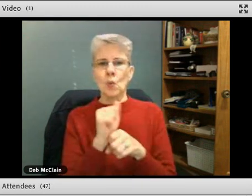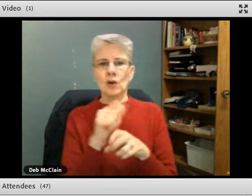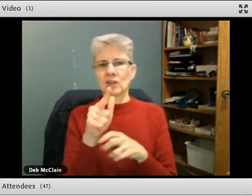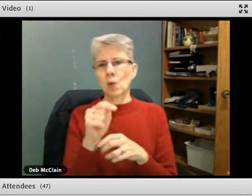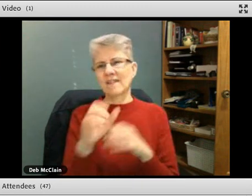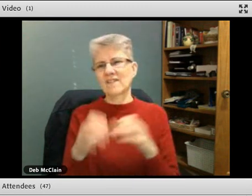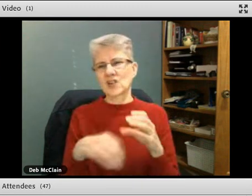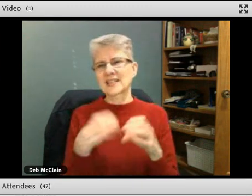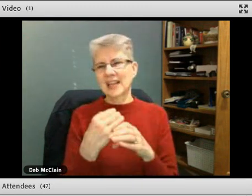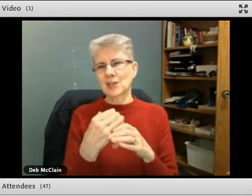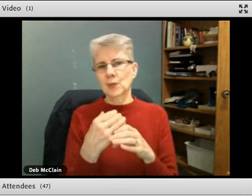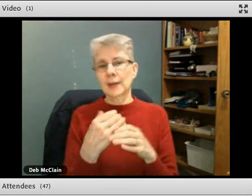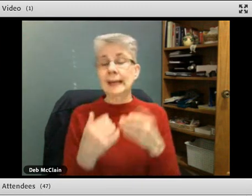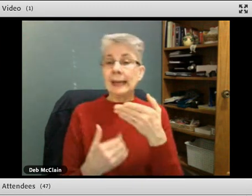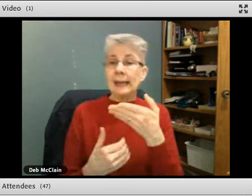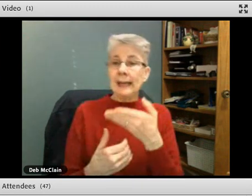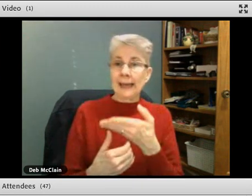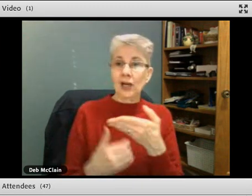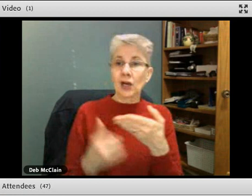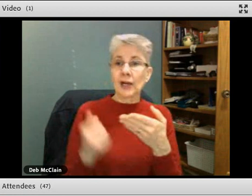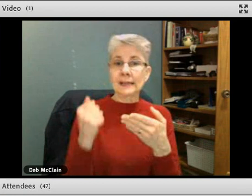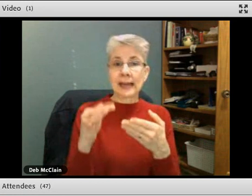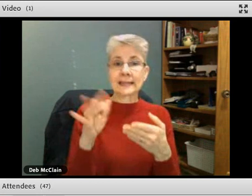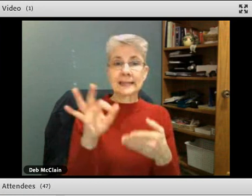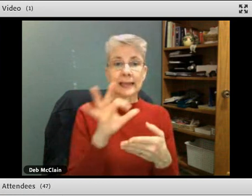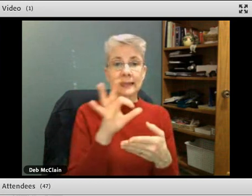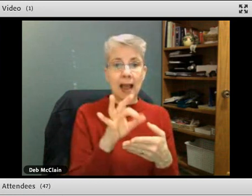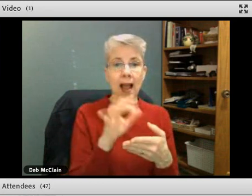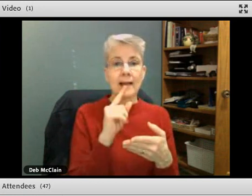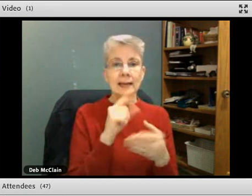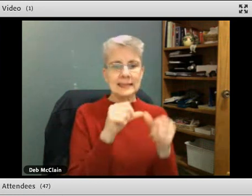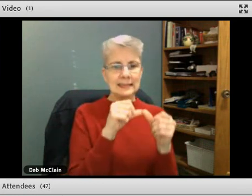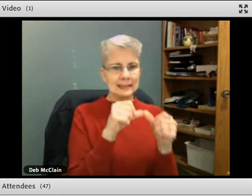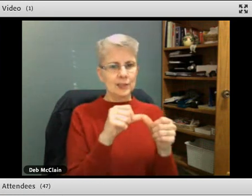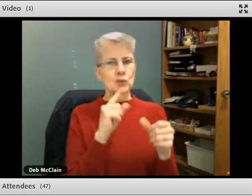and has continued to be updated and will probably --